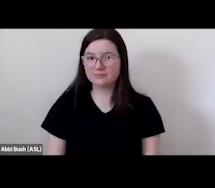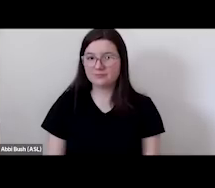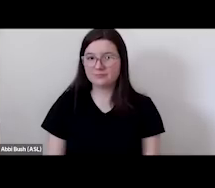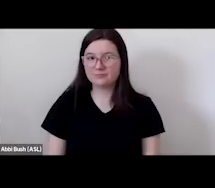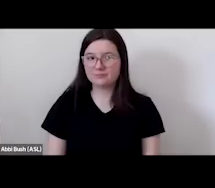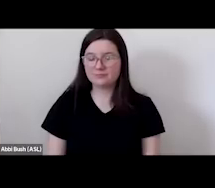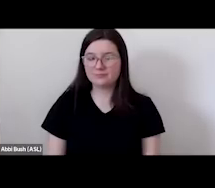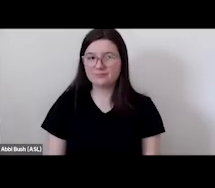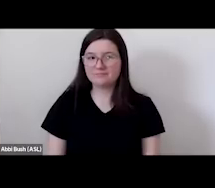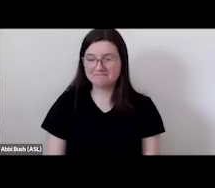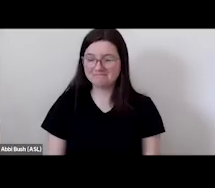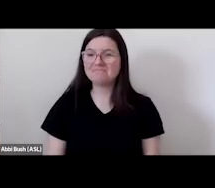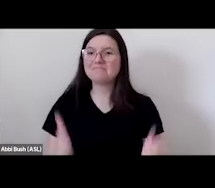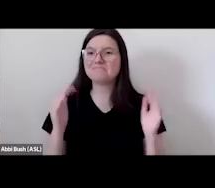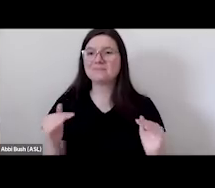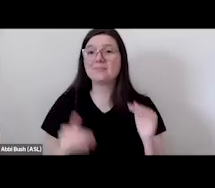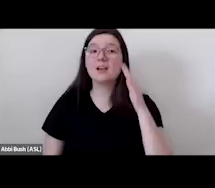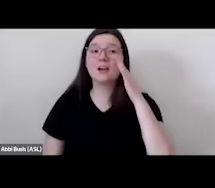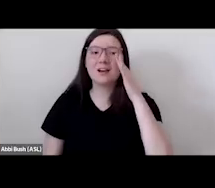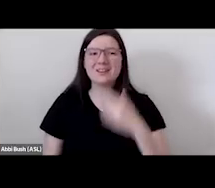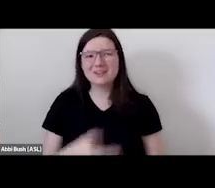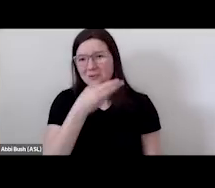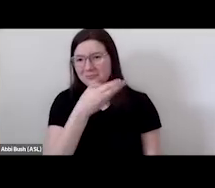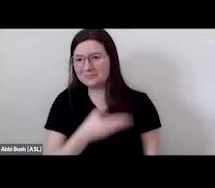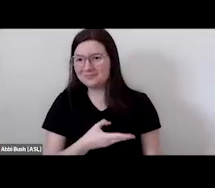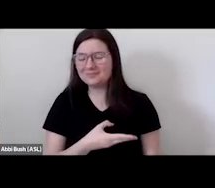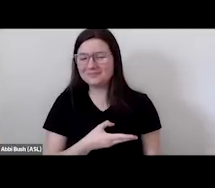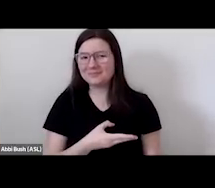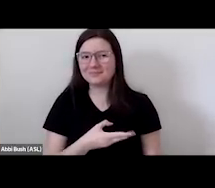Alright, so it, I put this together knowing in mind that